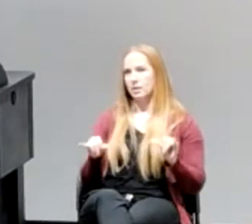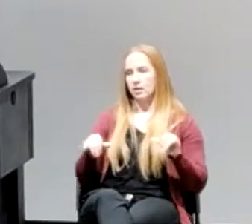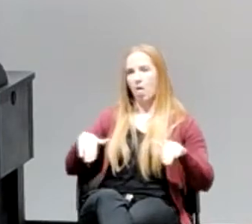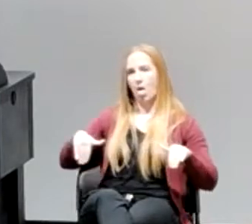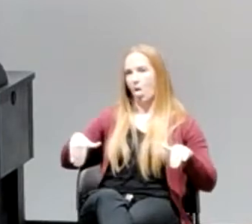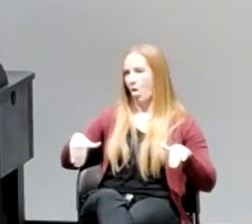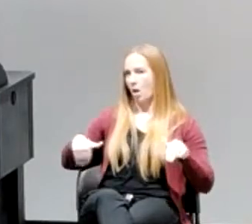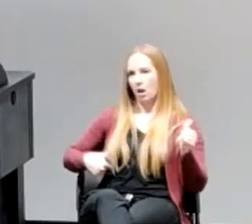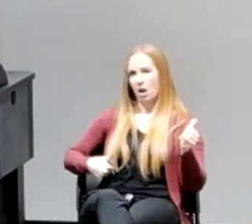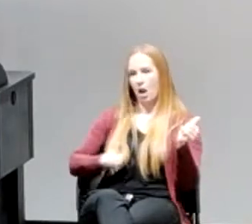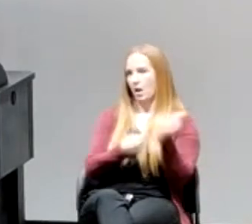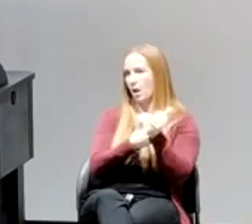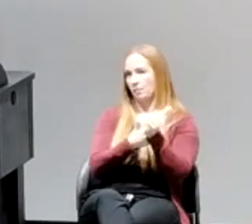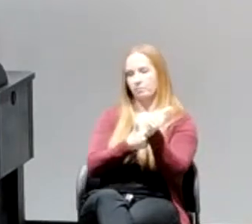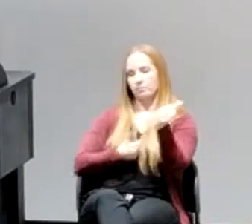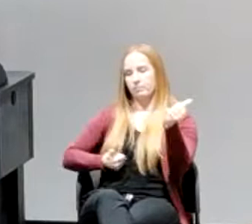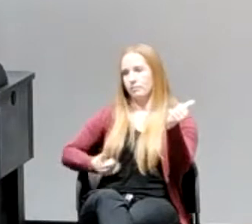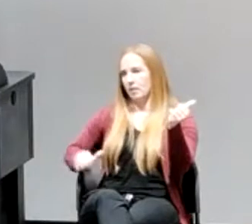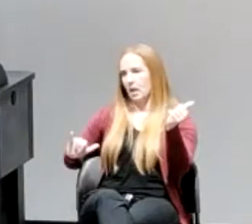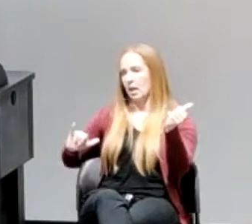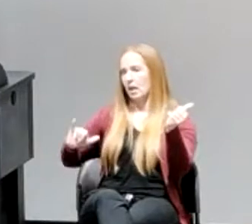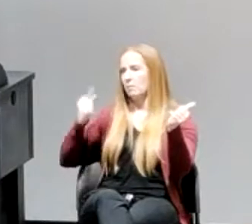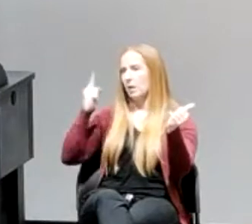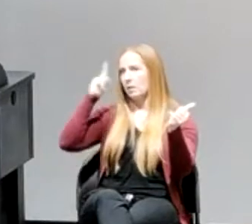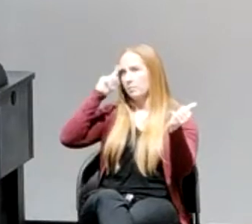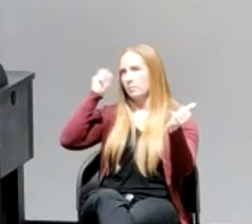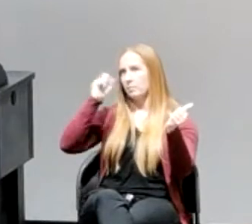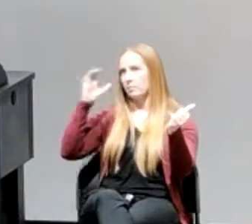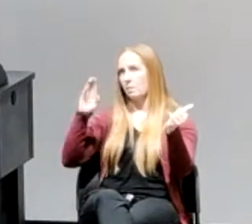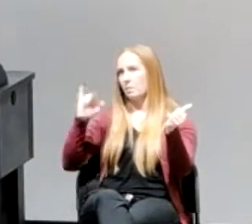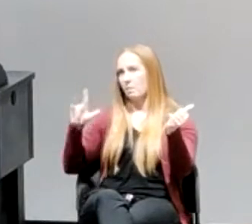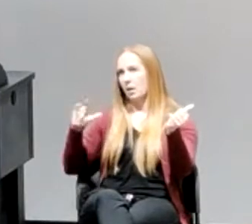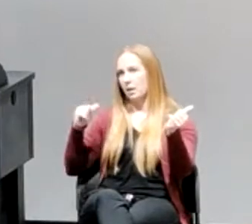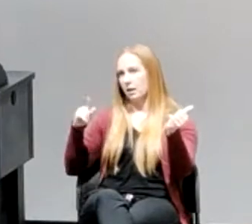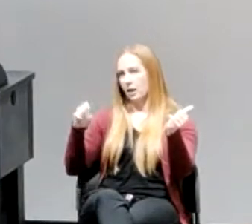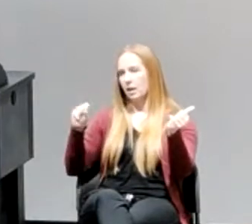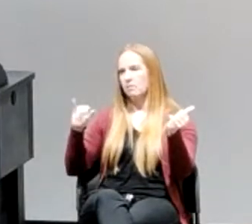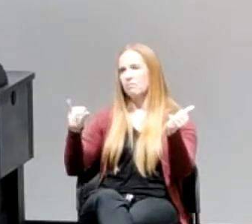I go sign up to learn the next thing I need to learn so that I can be relevant for the today I'm living in.